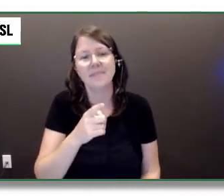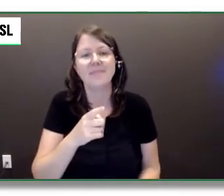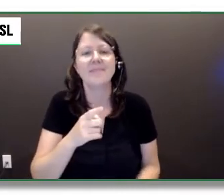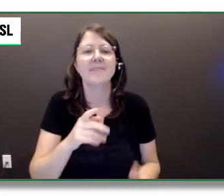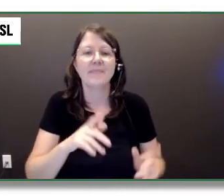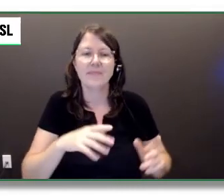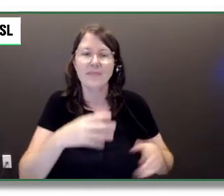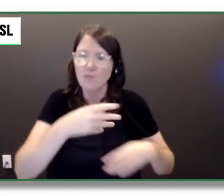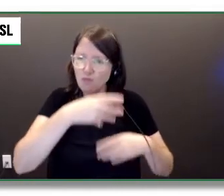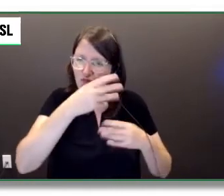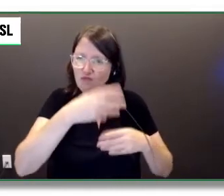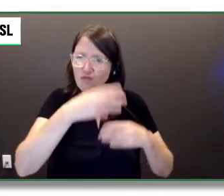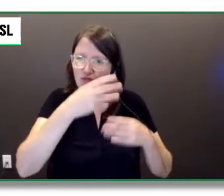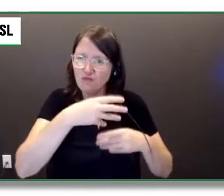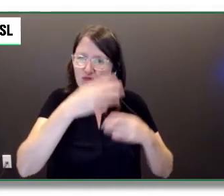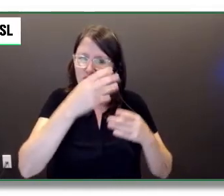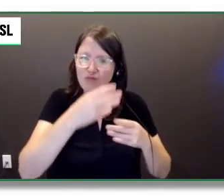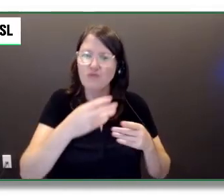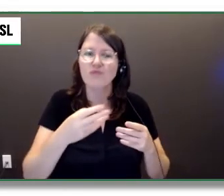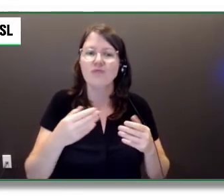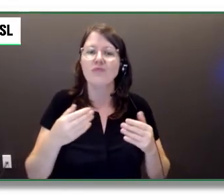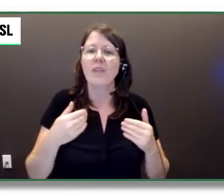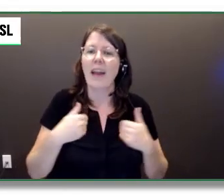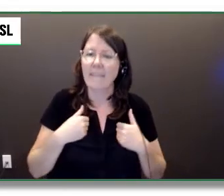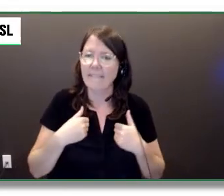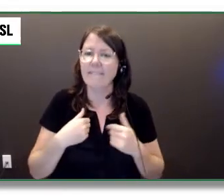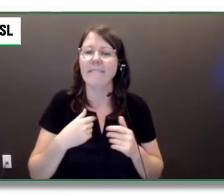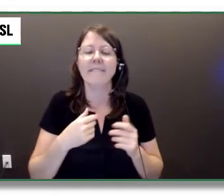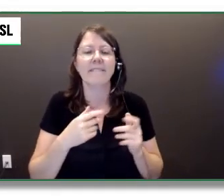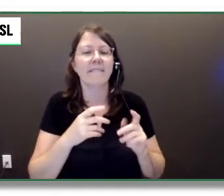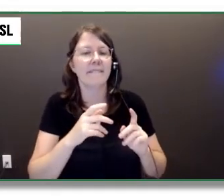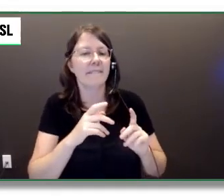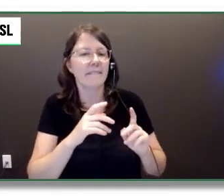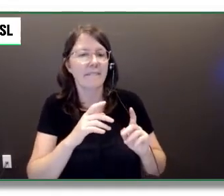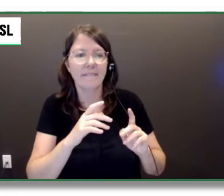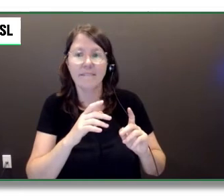therapy walks. So they're like dates and times and prices. Some of them are